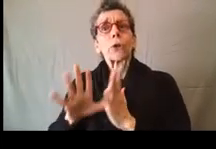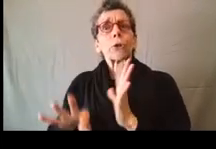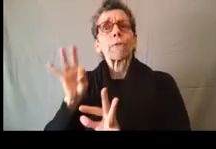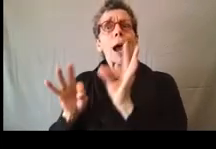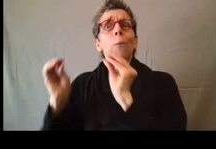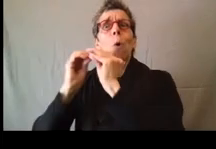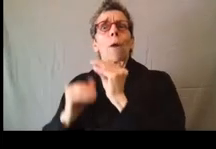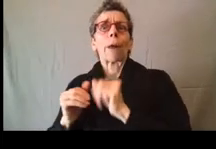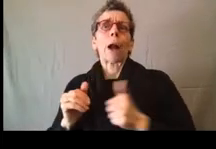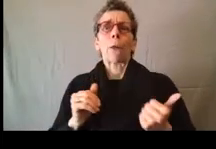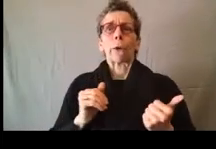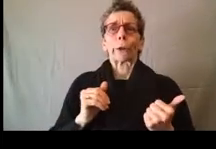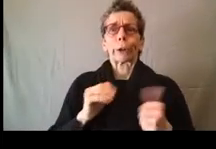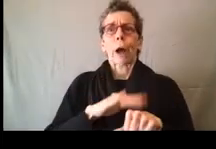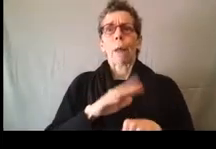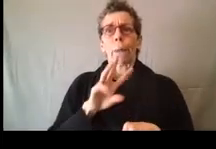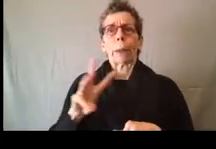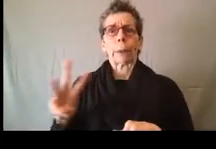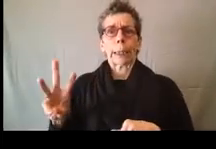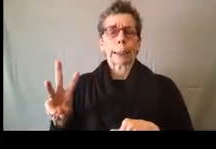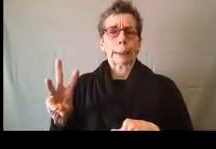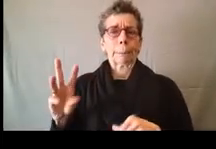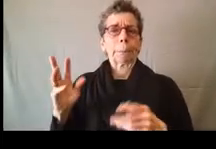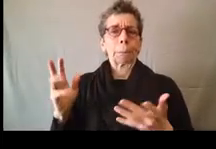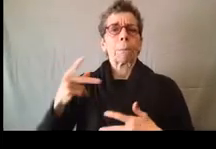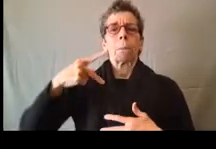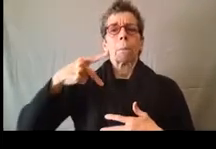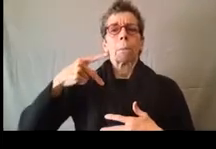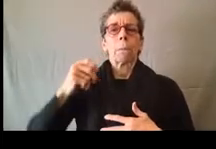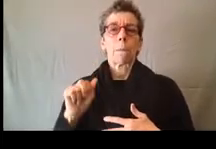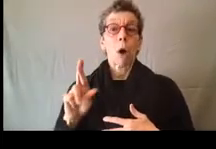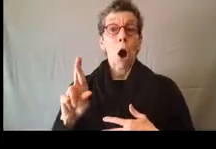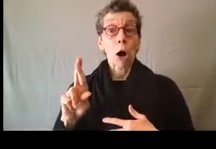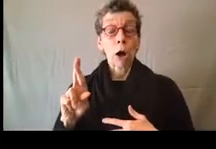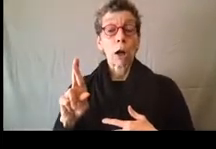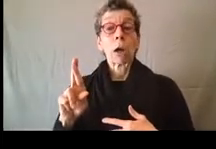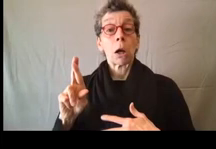when they were searching the websites, PAR researchers found the experience incredibly